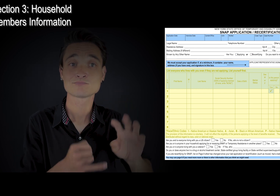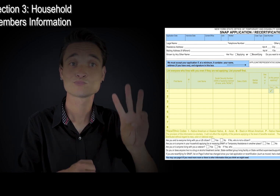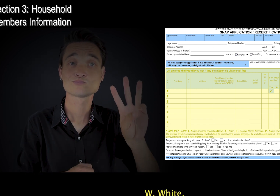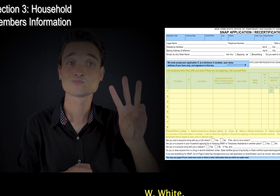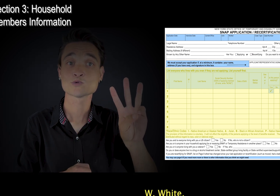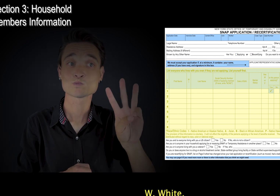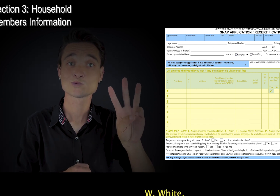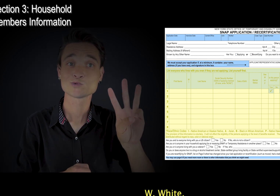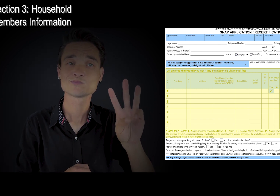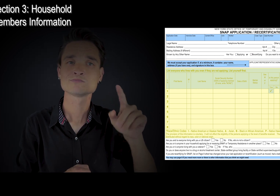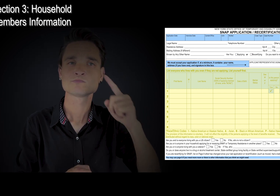W, White.